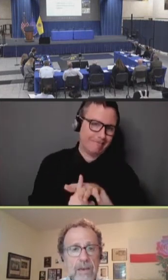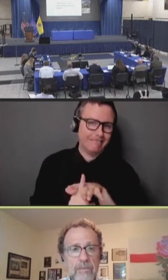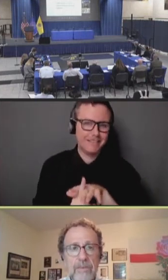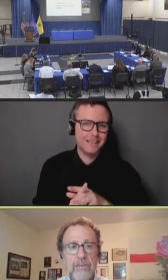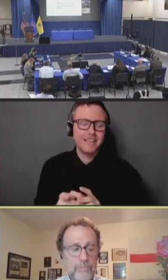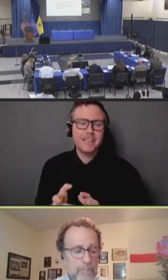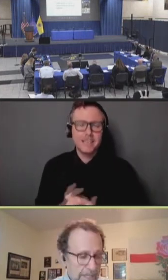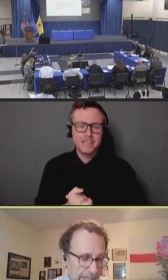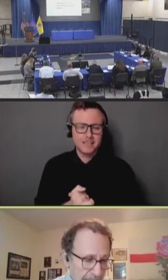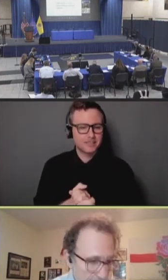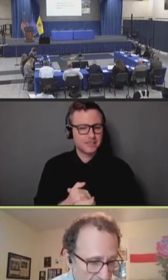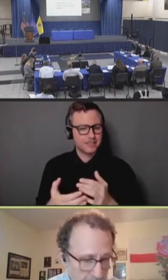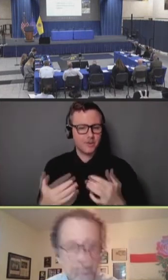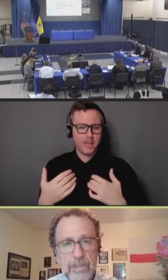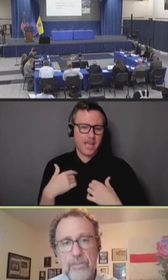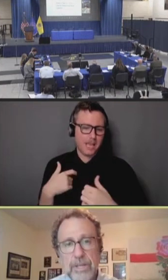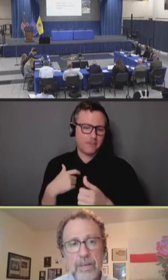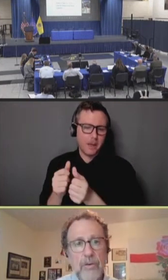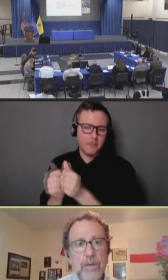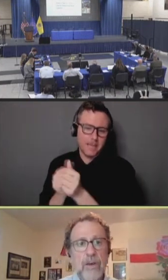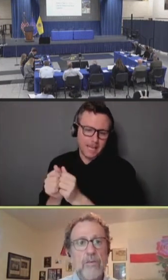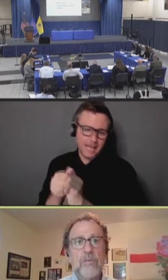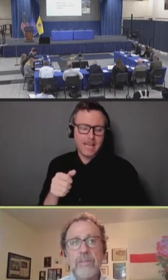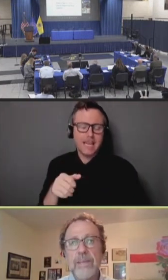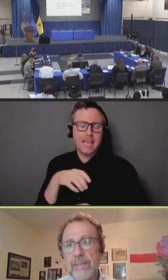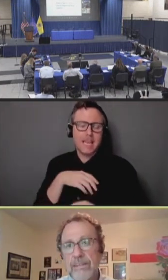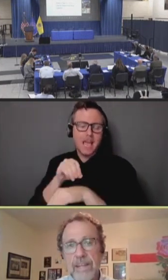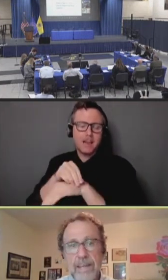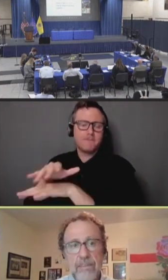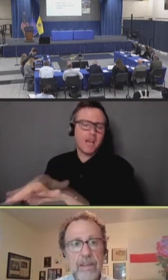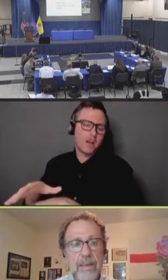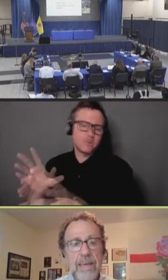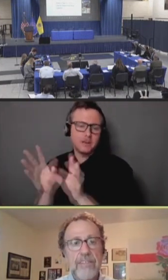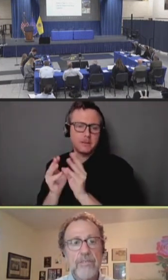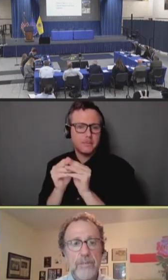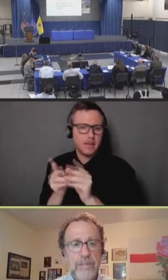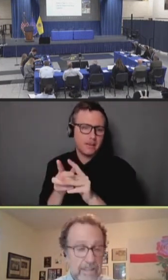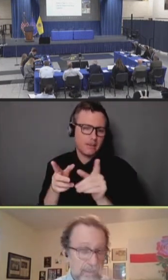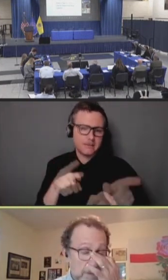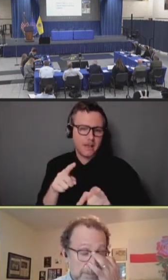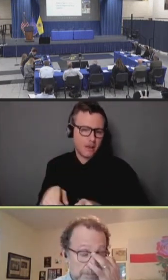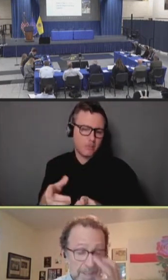We have a competing advisory committee going on all day today that I had to attend. But